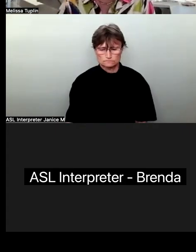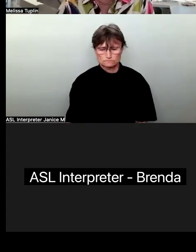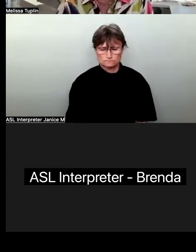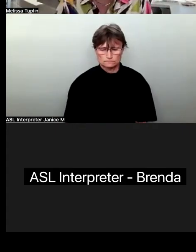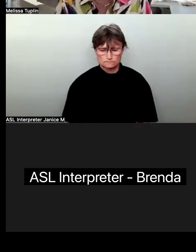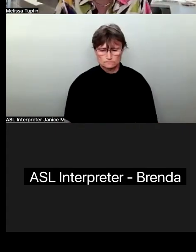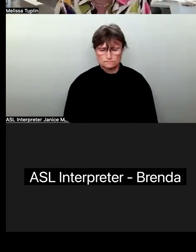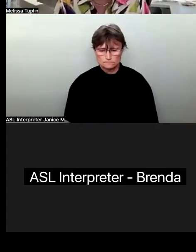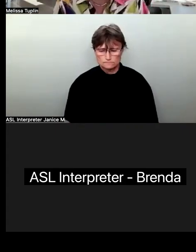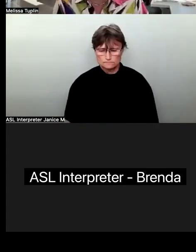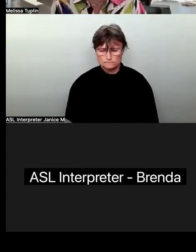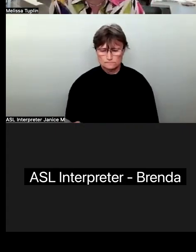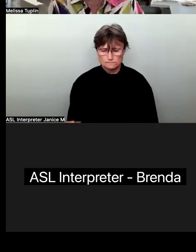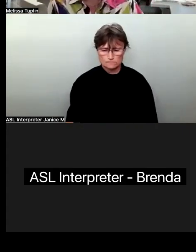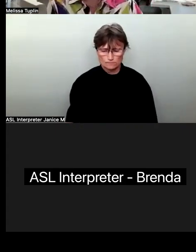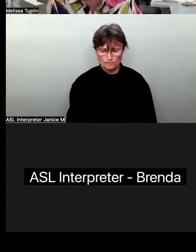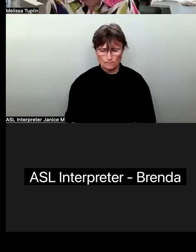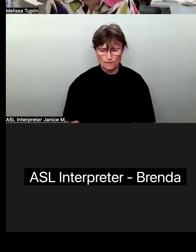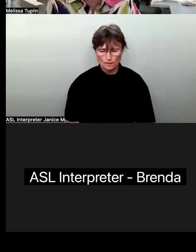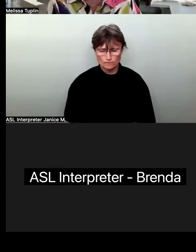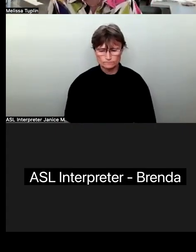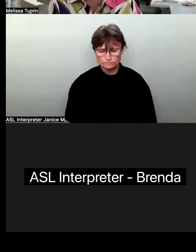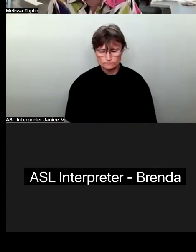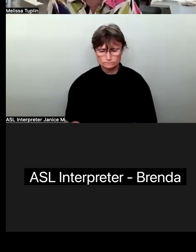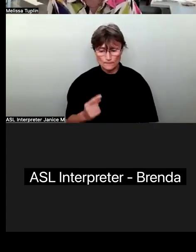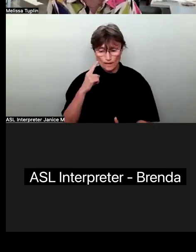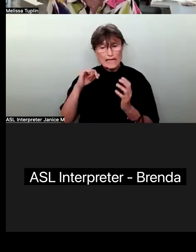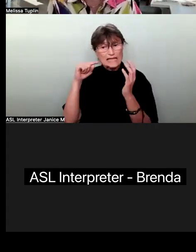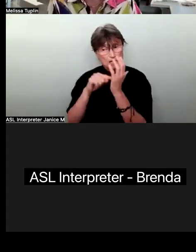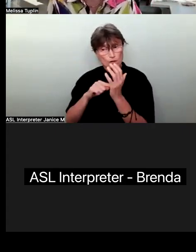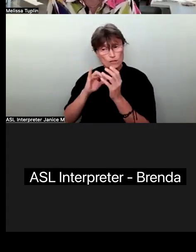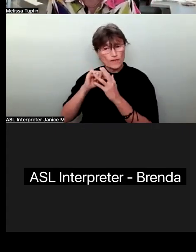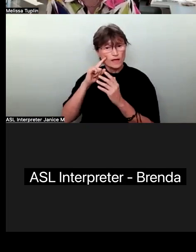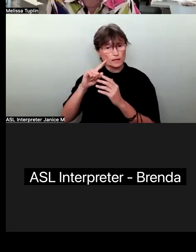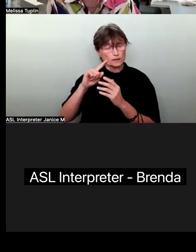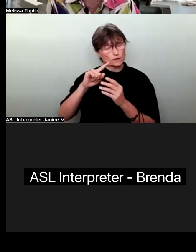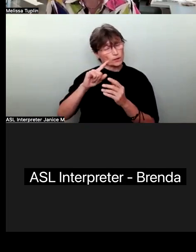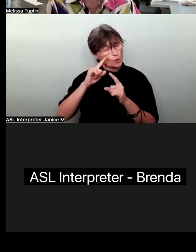In the spirit of transparency and clarity, we have shared some general guidance on